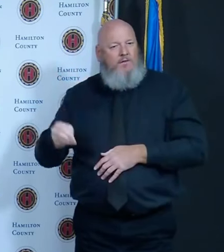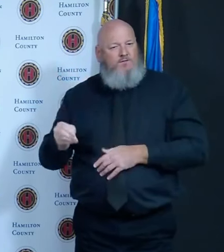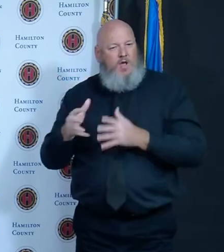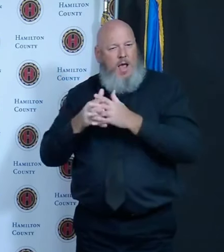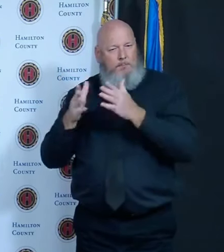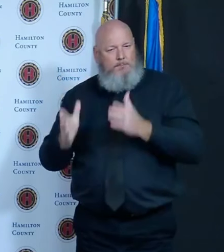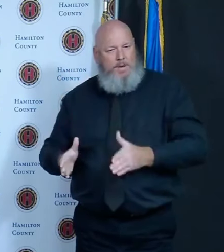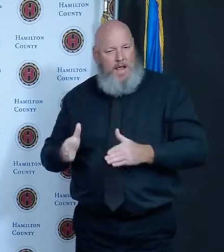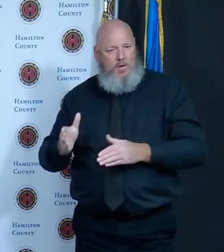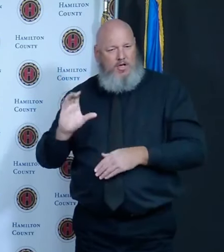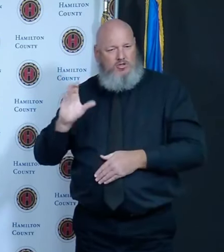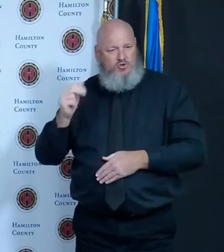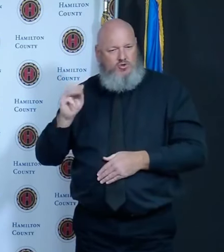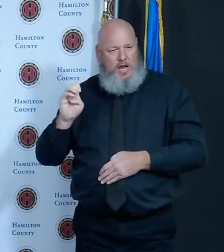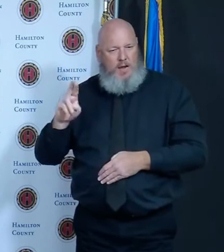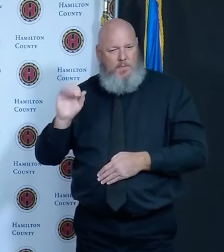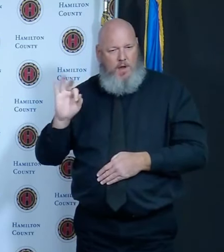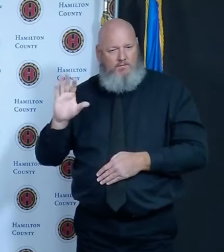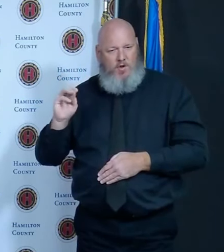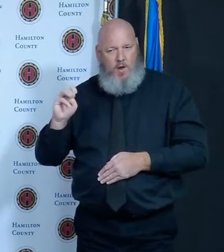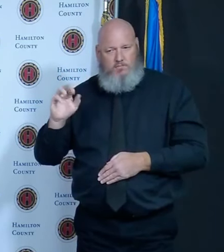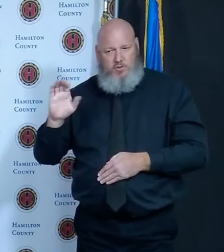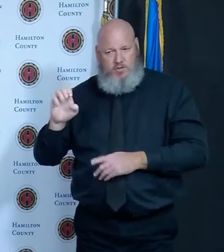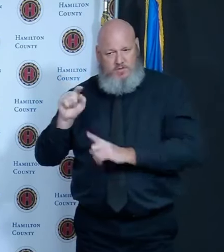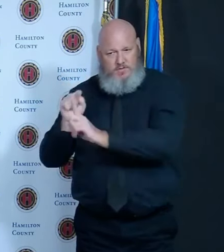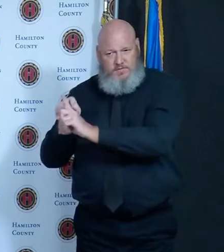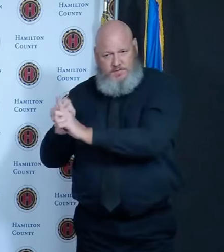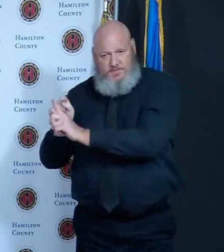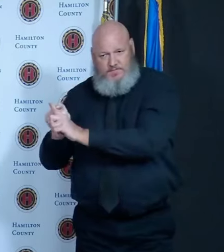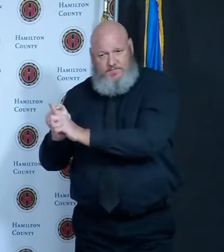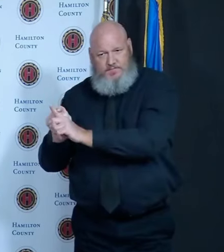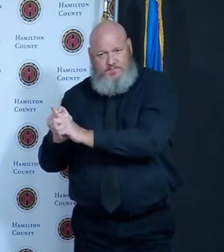then Jill we're going to come back to you so Eric let's go with you okay good